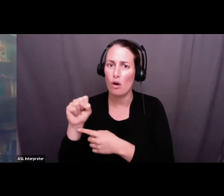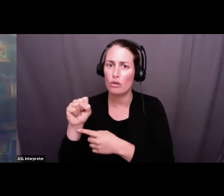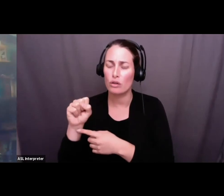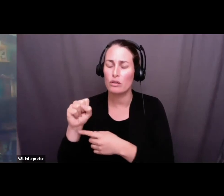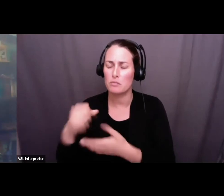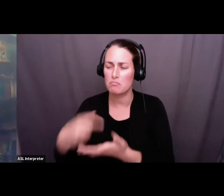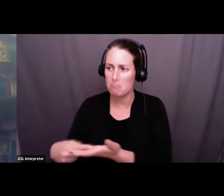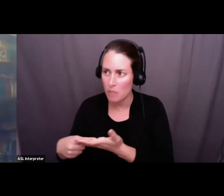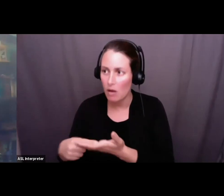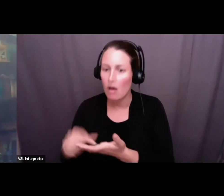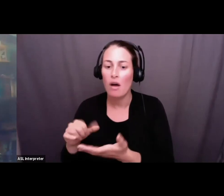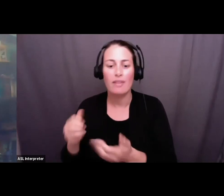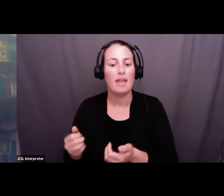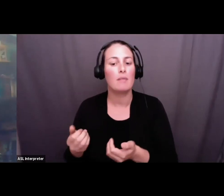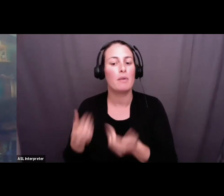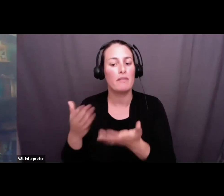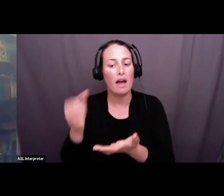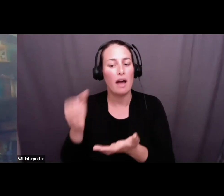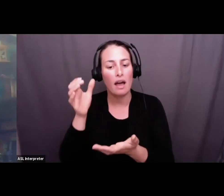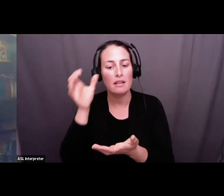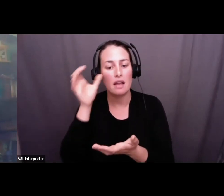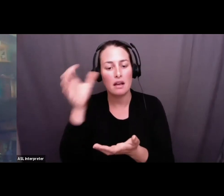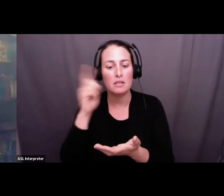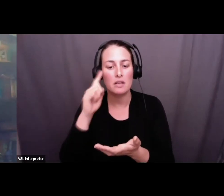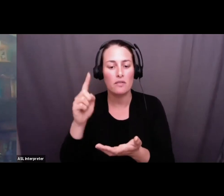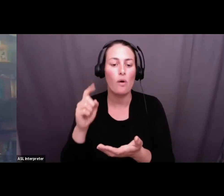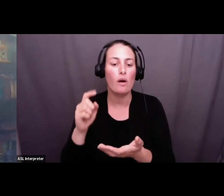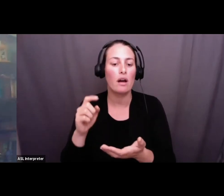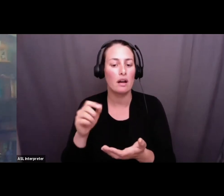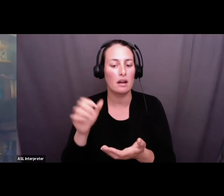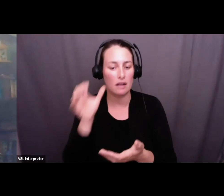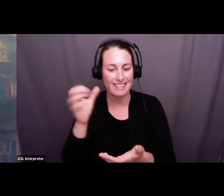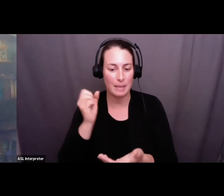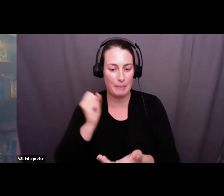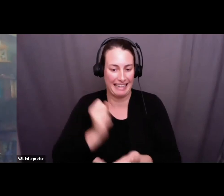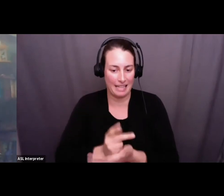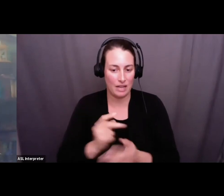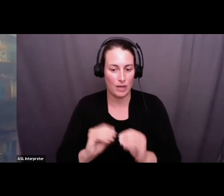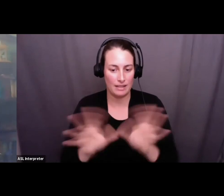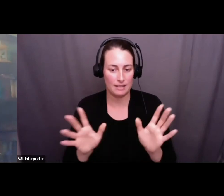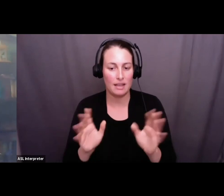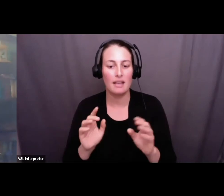concept clearance and voted for concept clearance around this idea. I have not seen that there’s